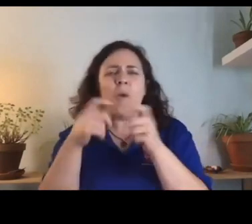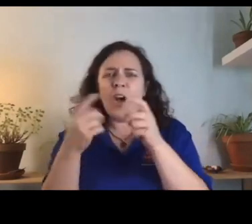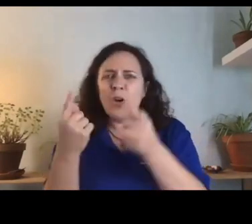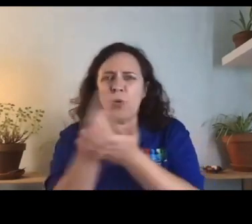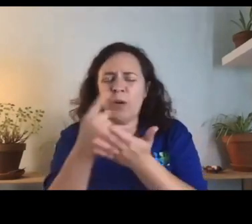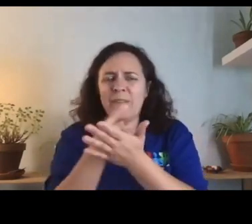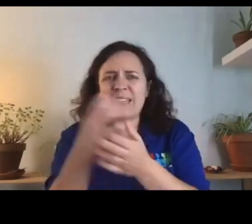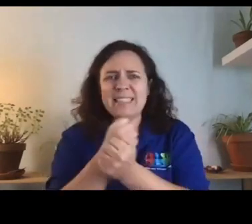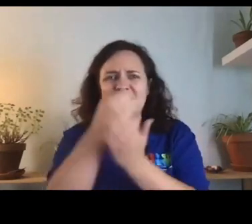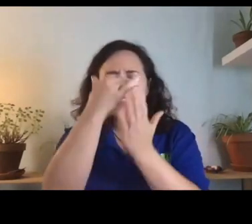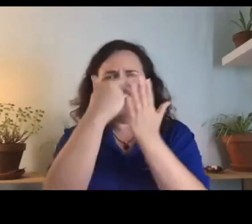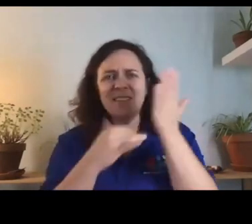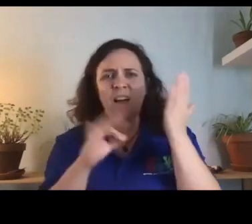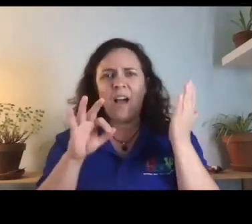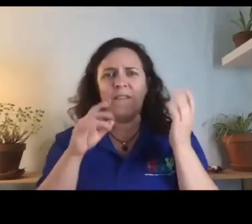If you're talking about religion, you might mean soul.